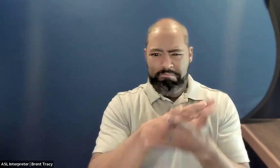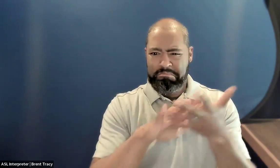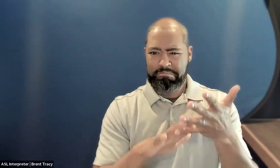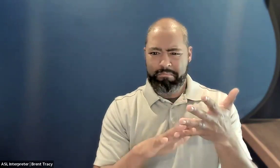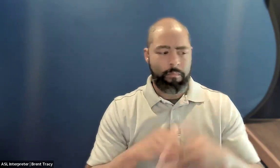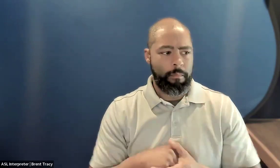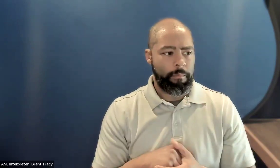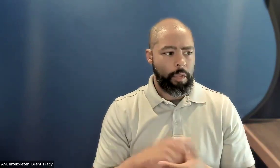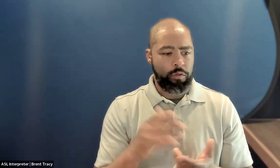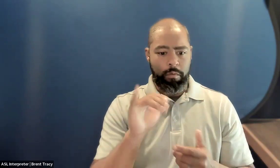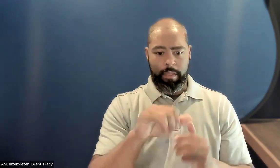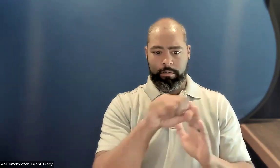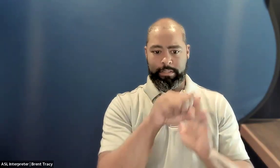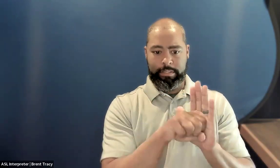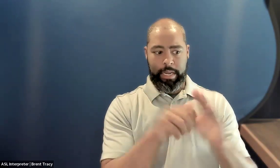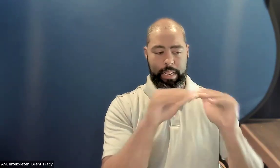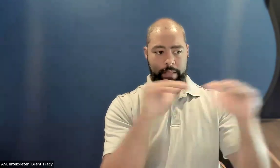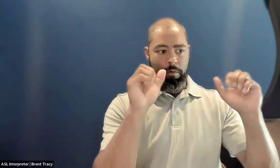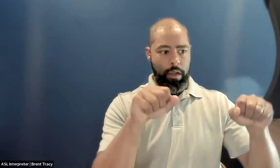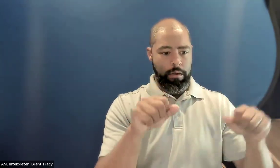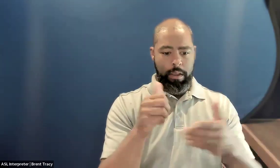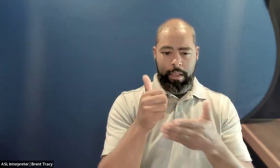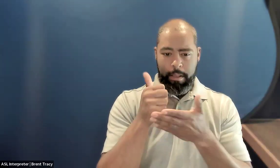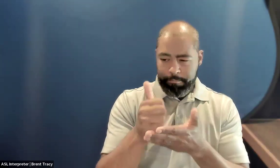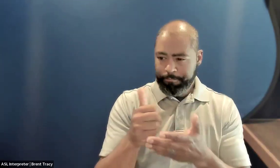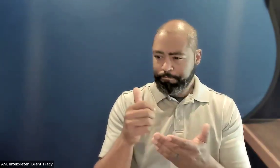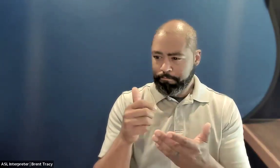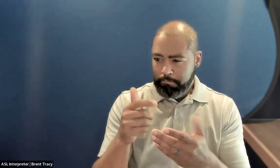well as more generally thinking about how to bring climate